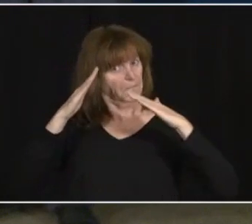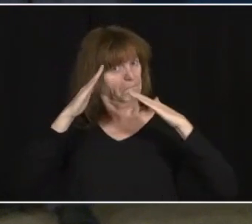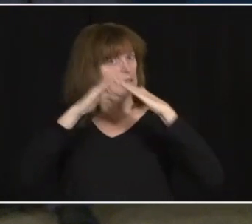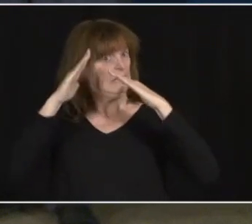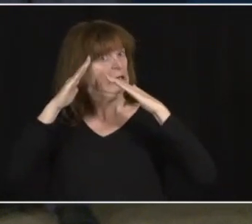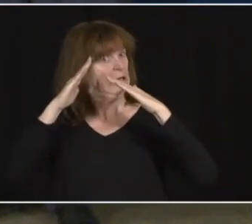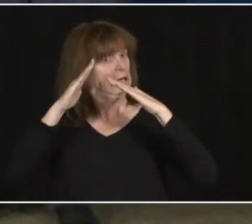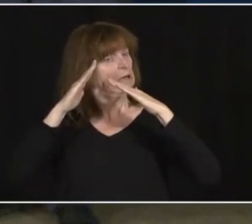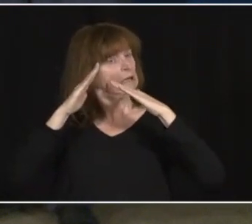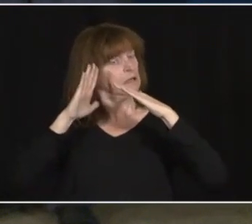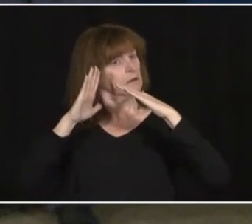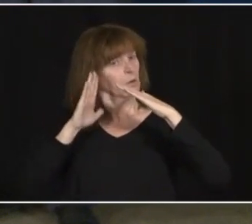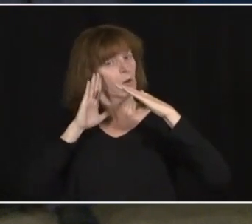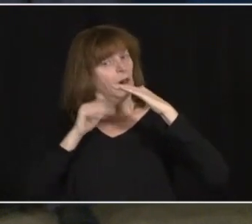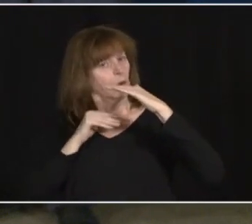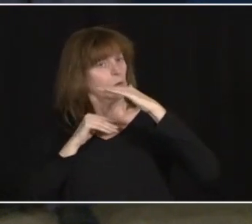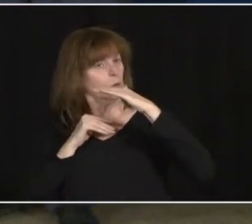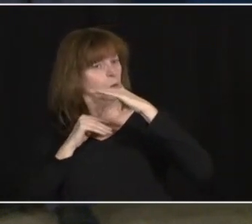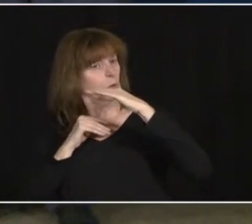scenario.